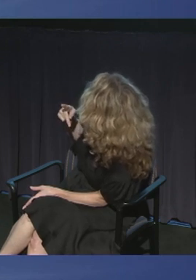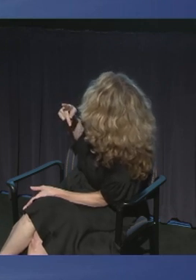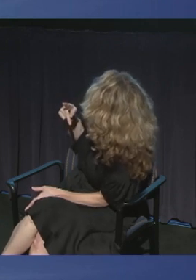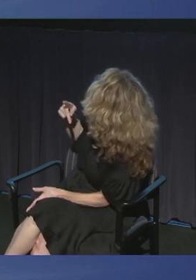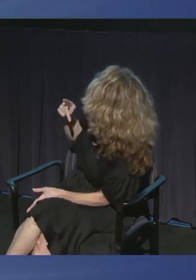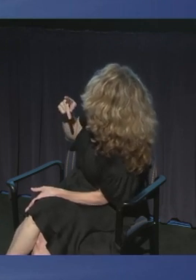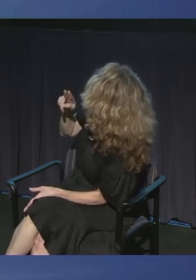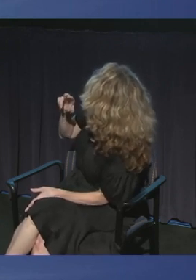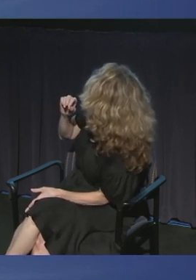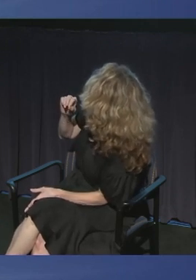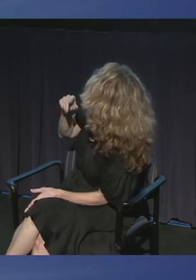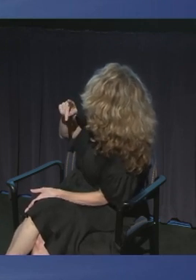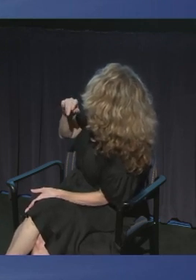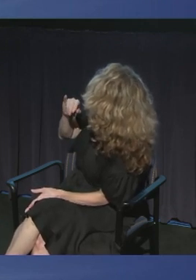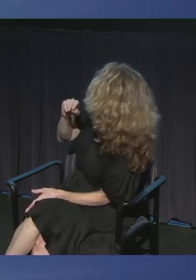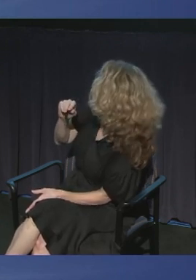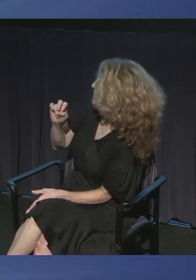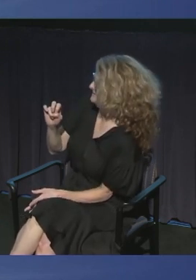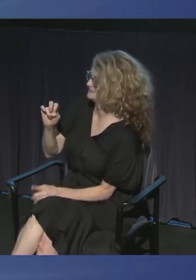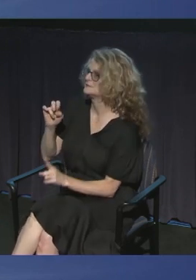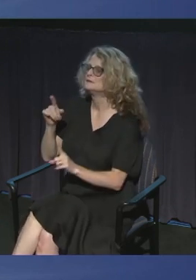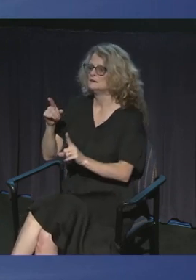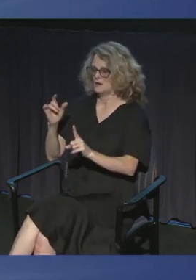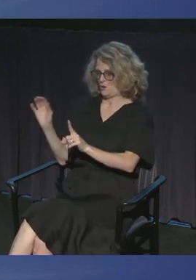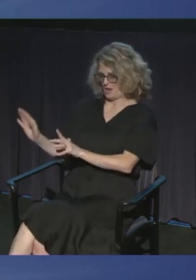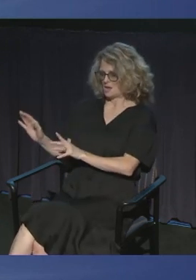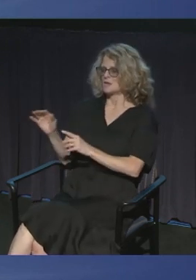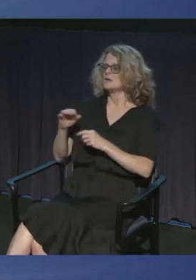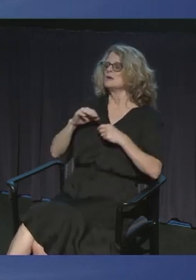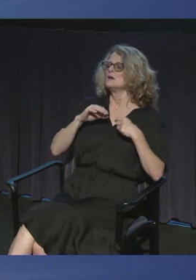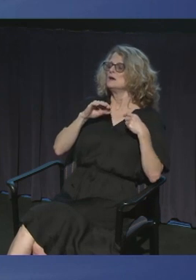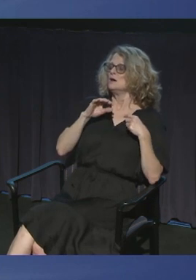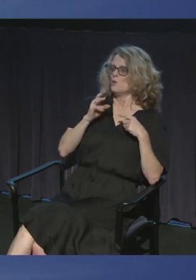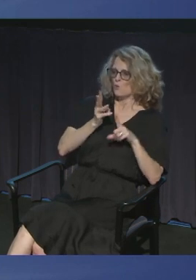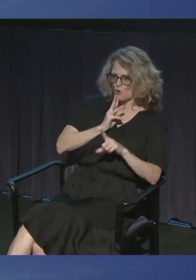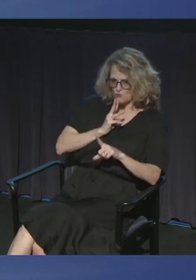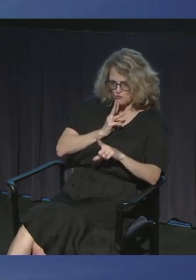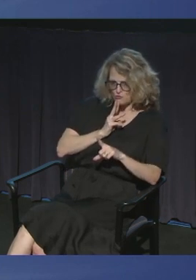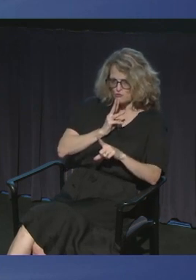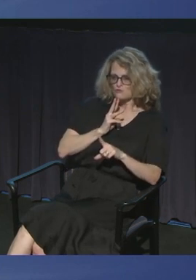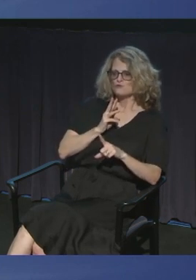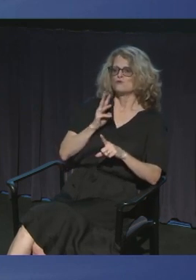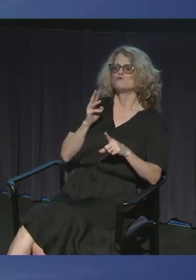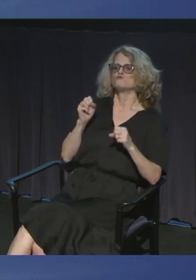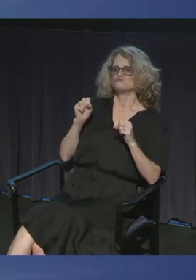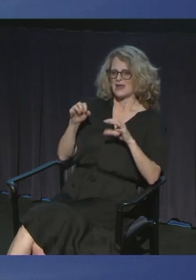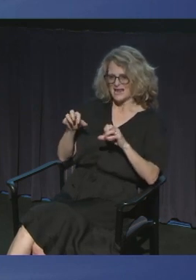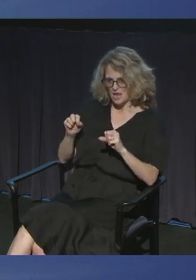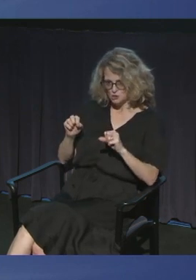WE GAVE SCFA CONTAINING WATER AND THEN WE RADIATED THESE MICE